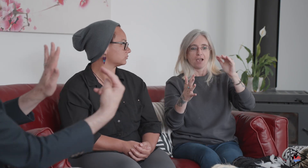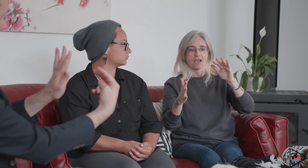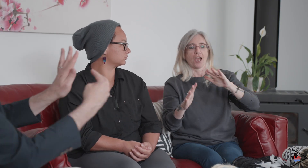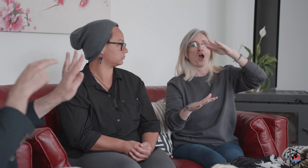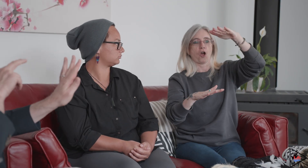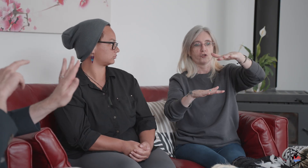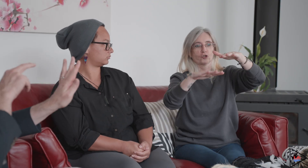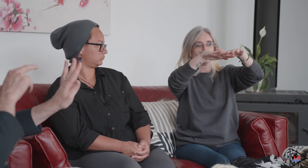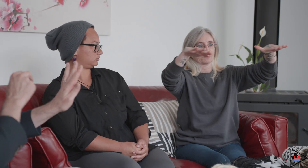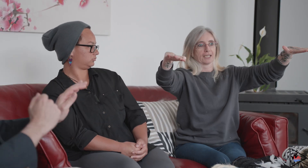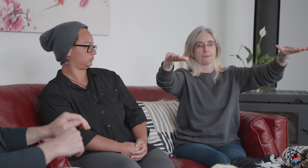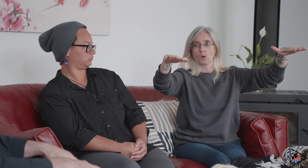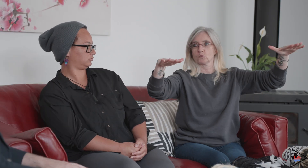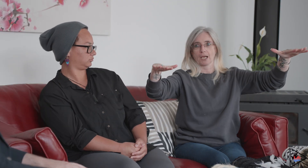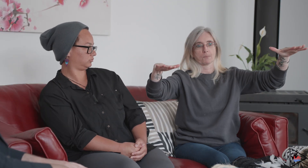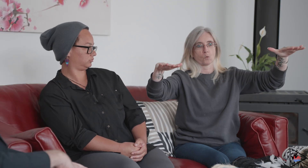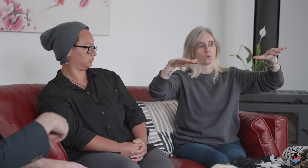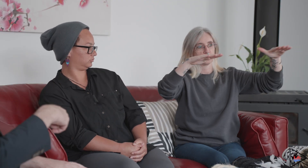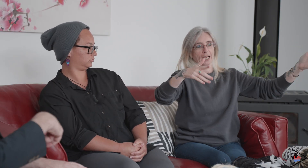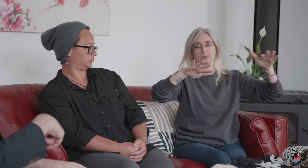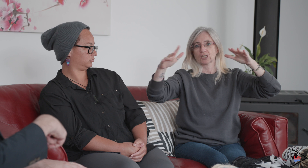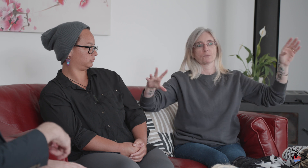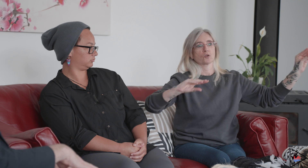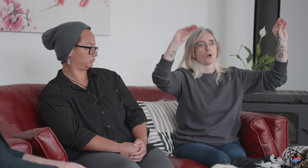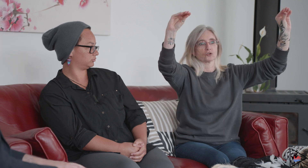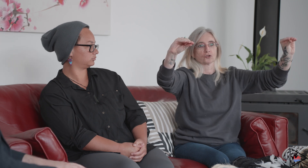you need to have a look on the other side of it. And so how did you do that? What we did,